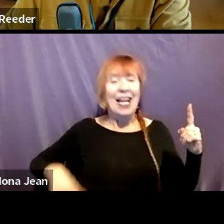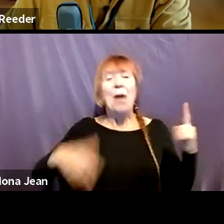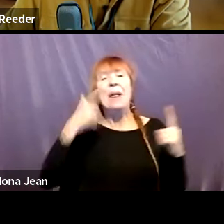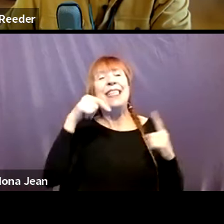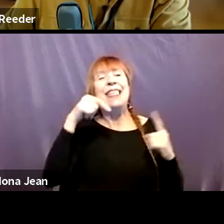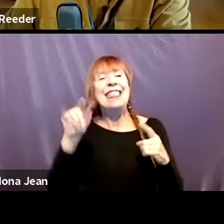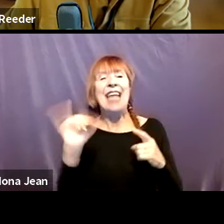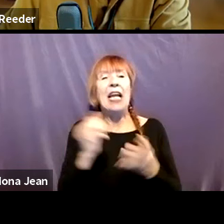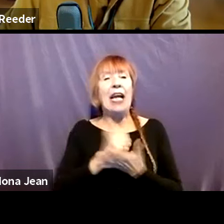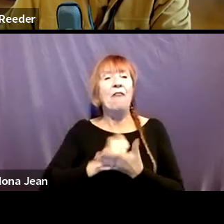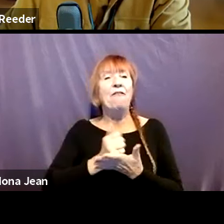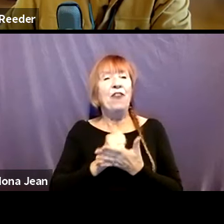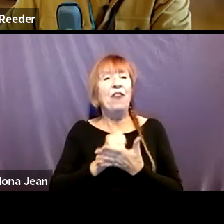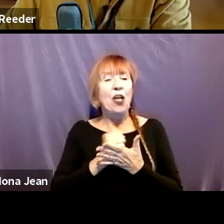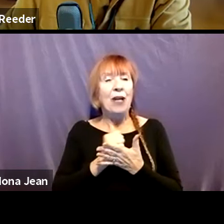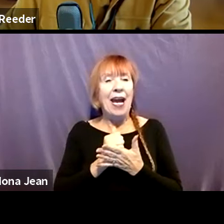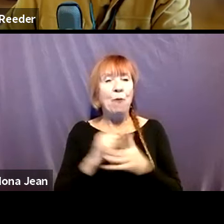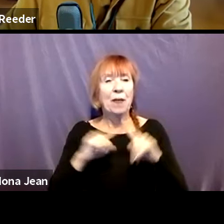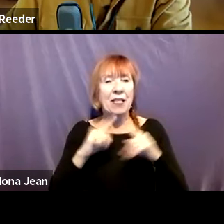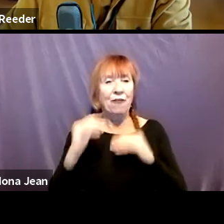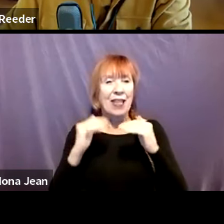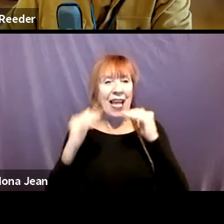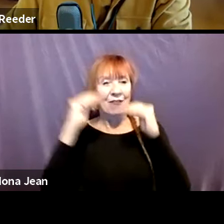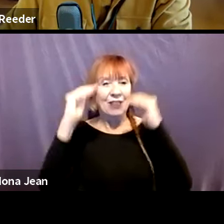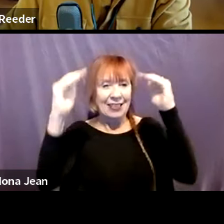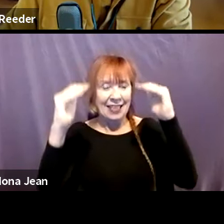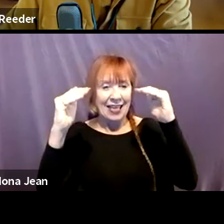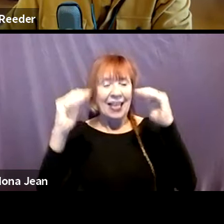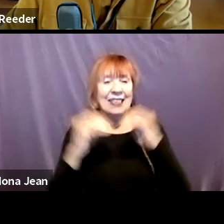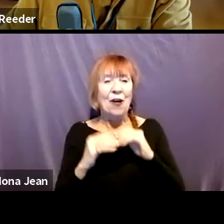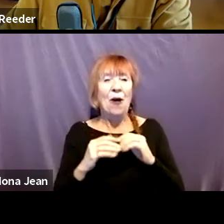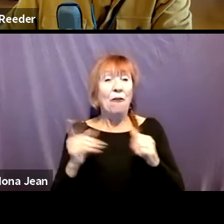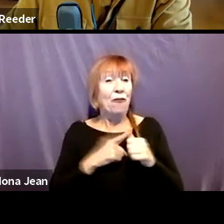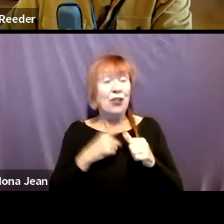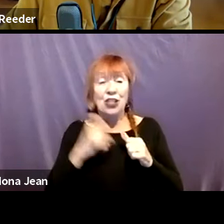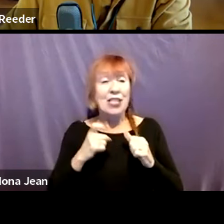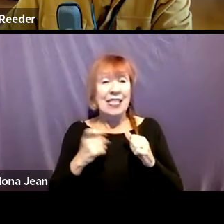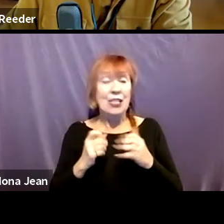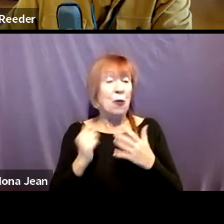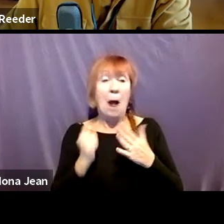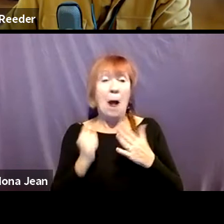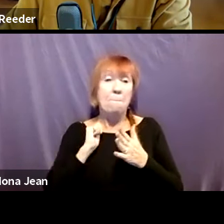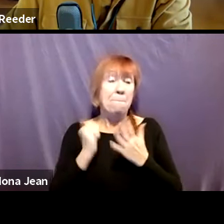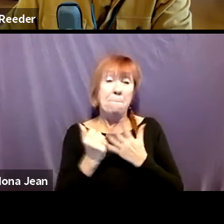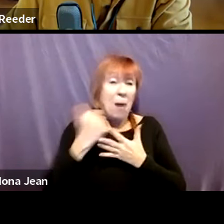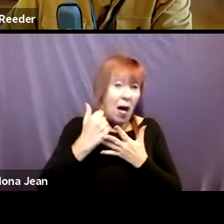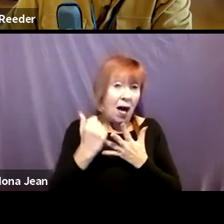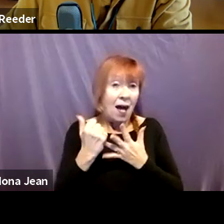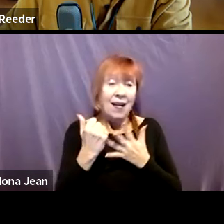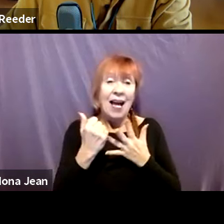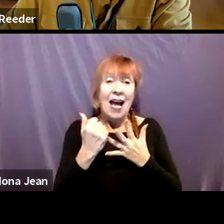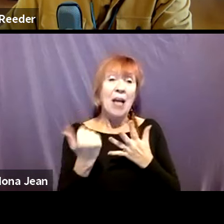And so you're earlier question about artists versus the selling, you know, as an artist,